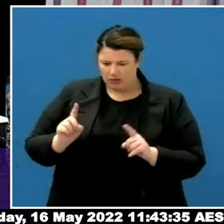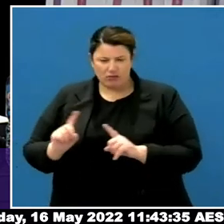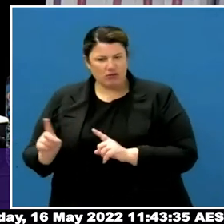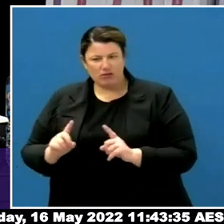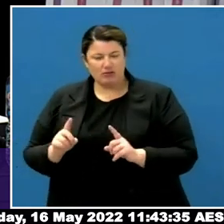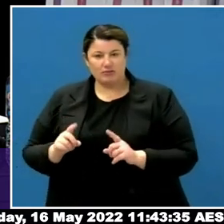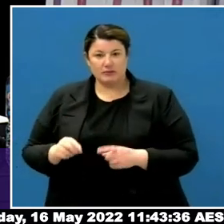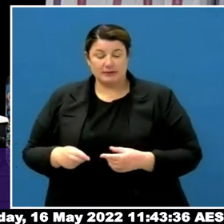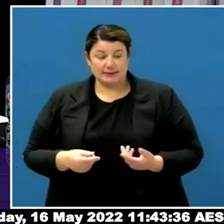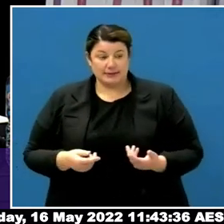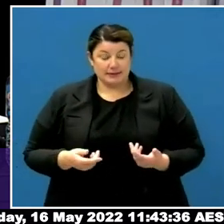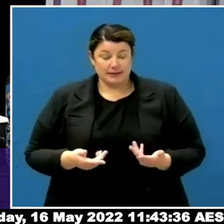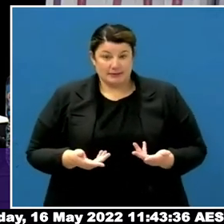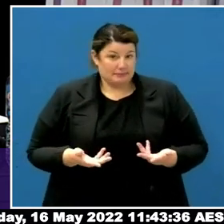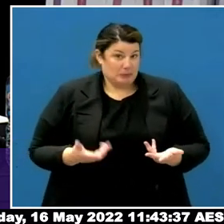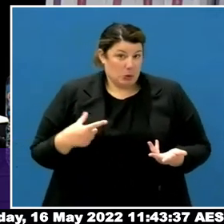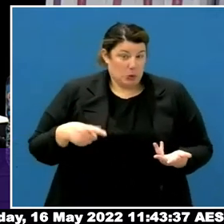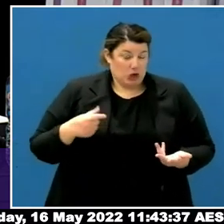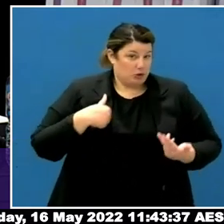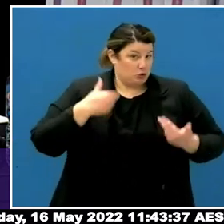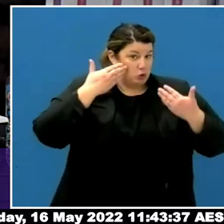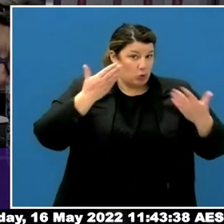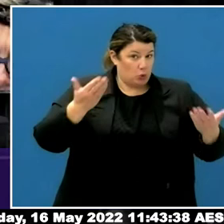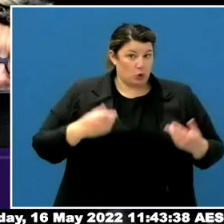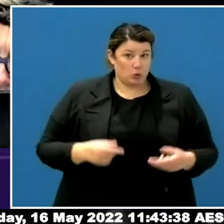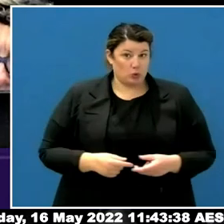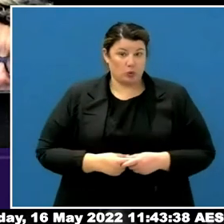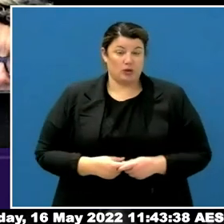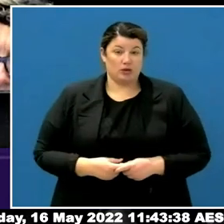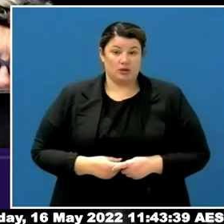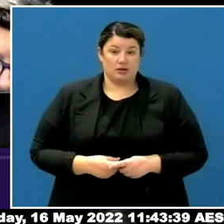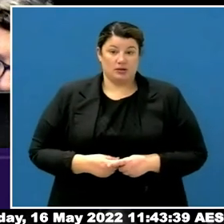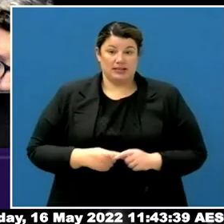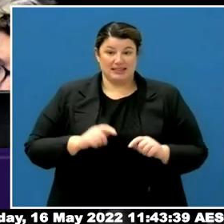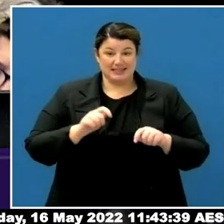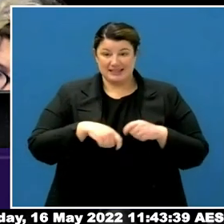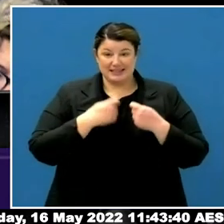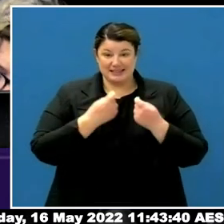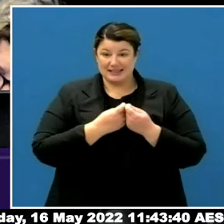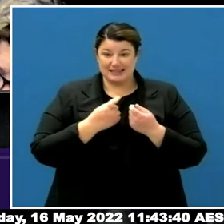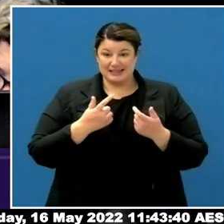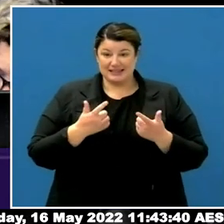Not at all. Team Leader maybe looked at - I can't say.